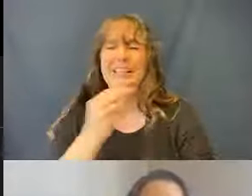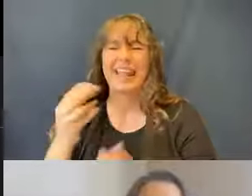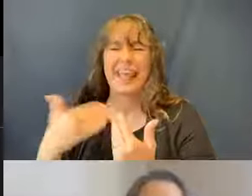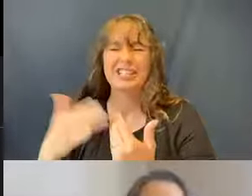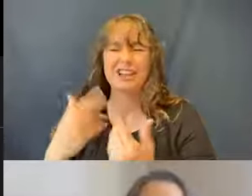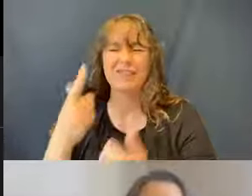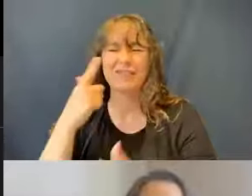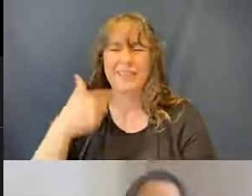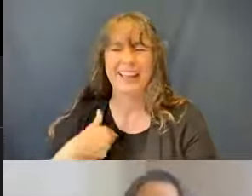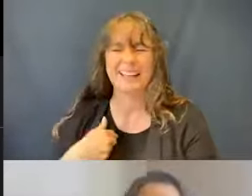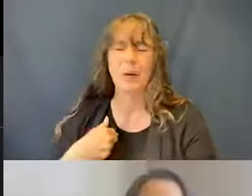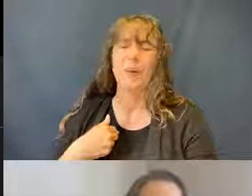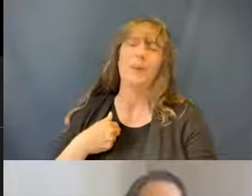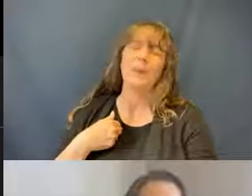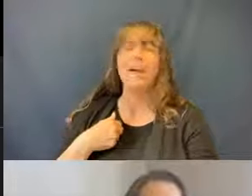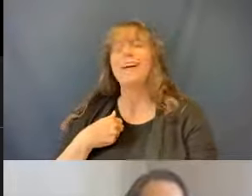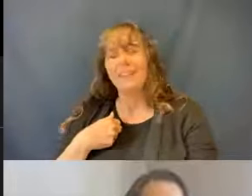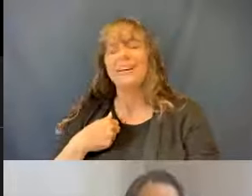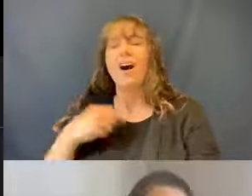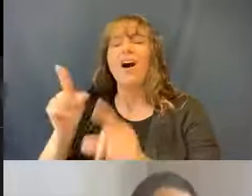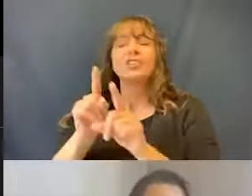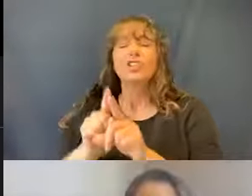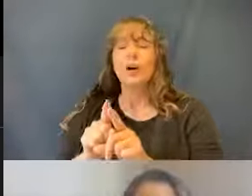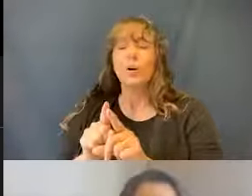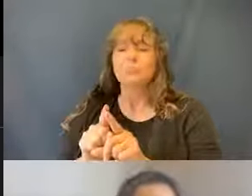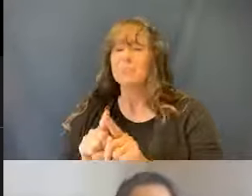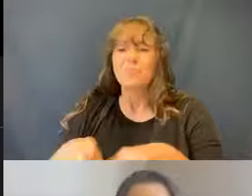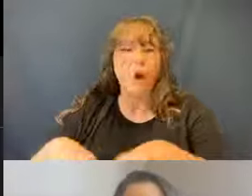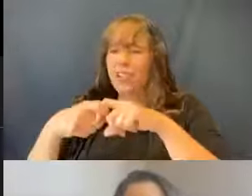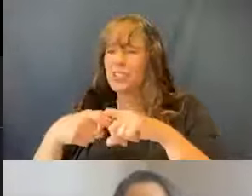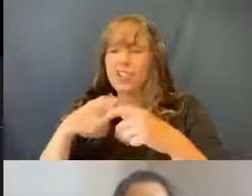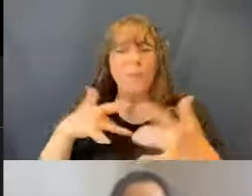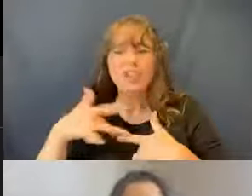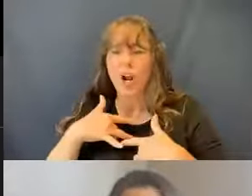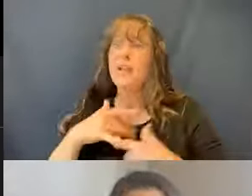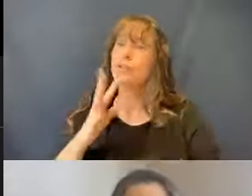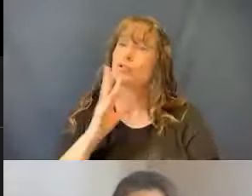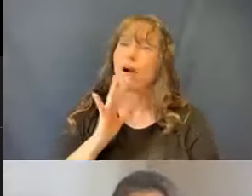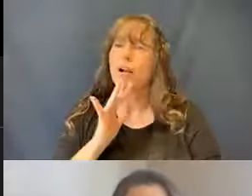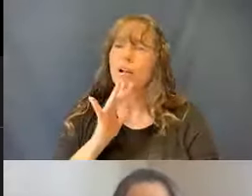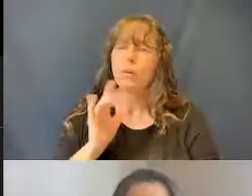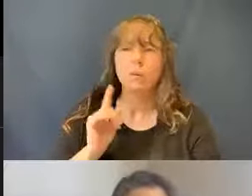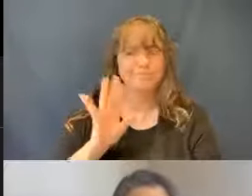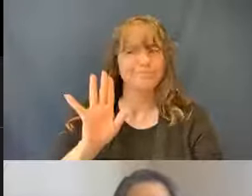be afraid to pause a moment. If you're talking and you just want to say, hey, are you understanding